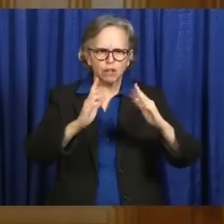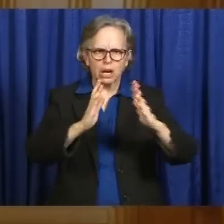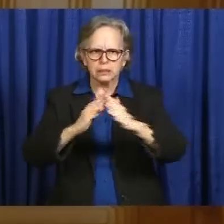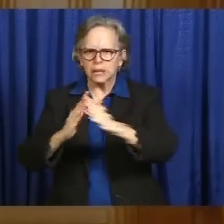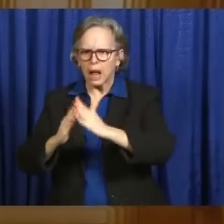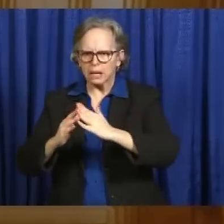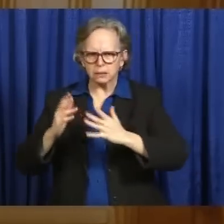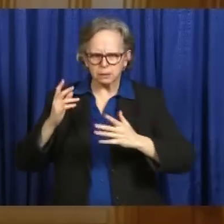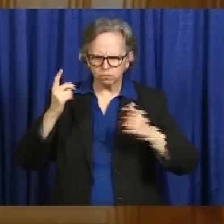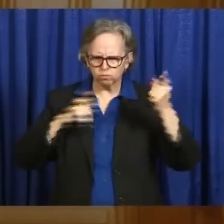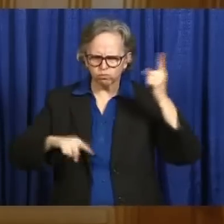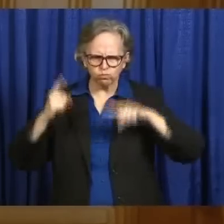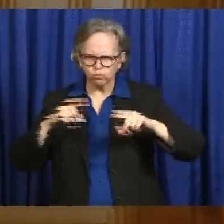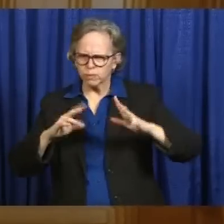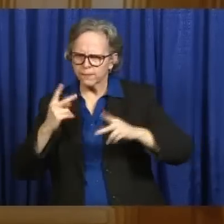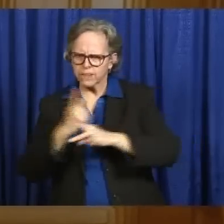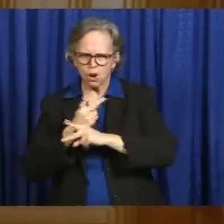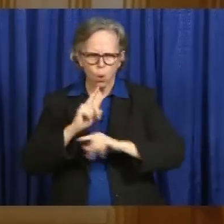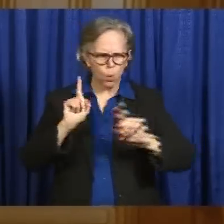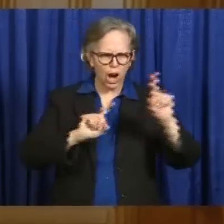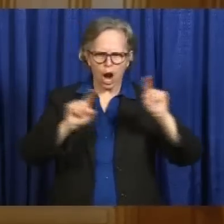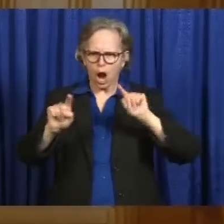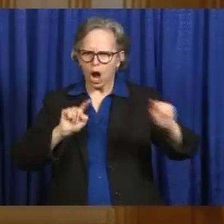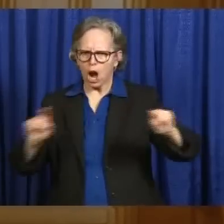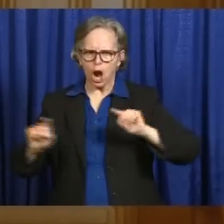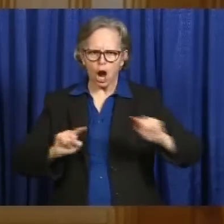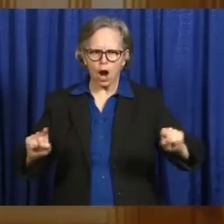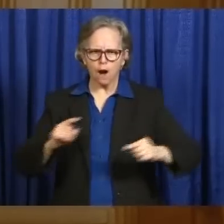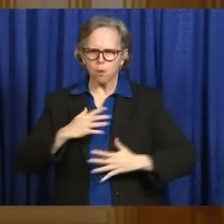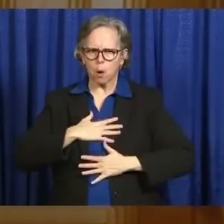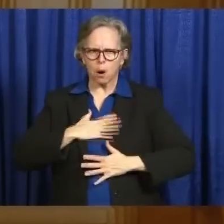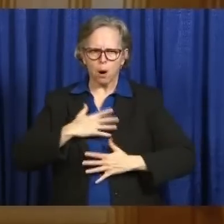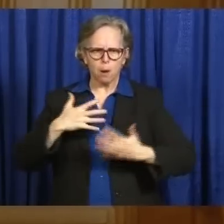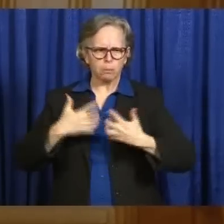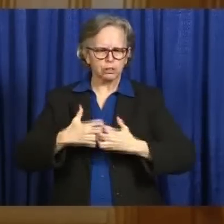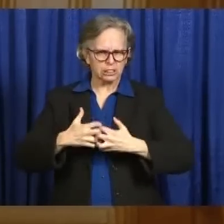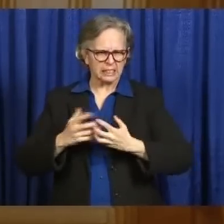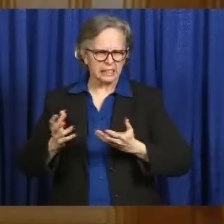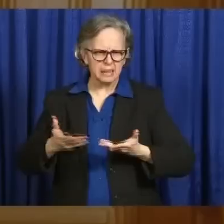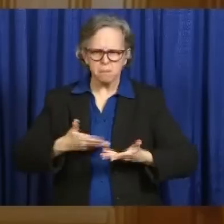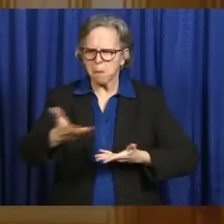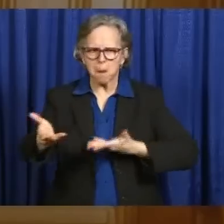THAT WHEN THE TIME COMES, IF THERE IS IN FACT A SHORTAGE IN THESE HAVE TO BE MOVED AROUND, WE WILL HAVE THE ABILITY TO DO THAT.